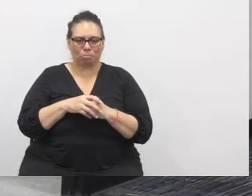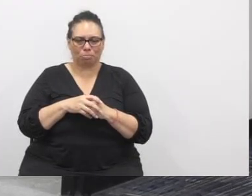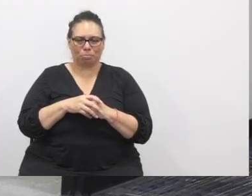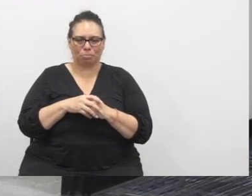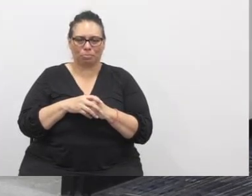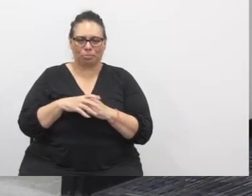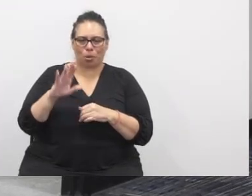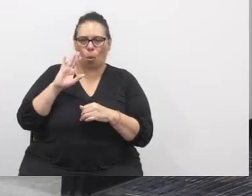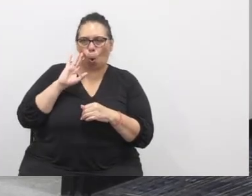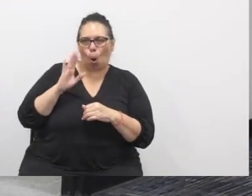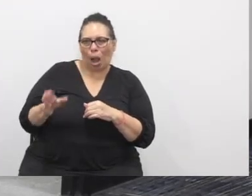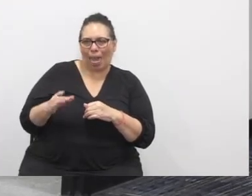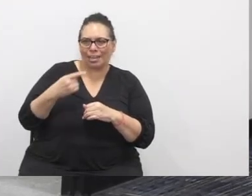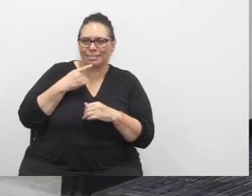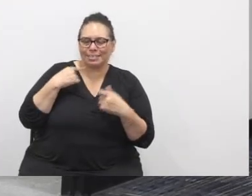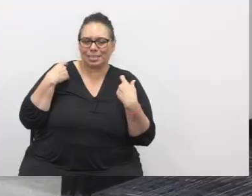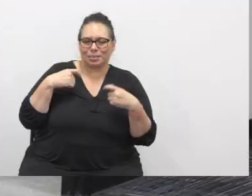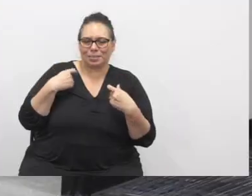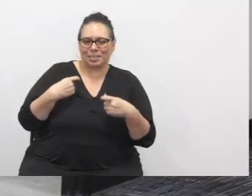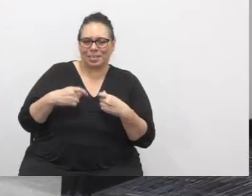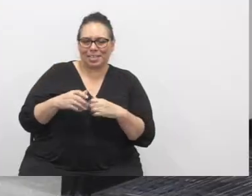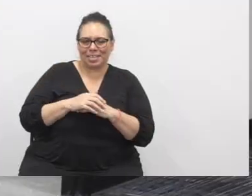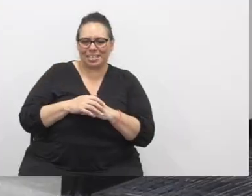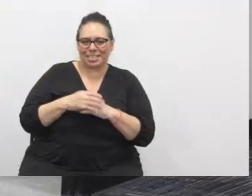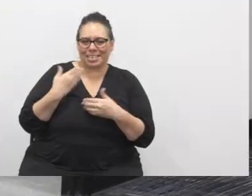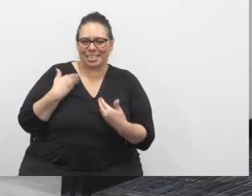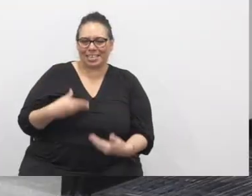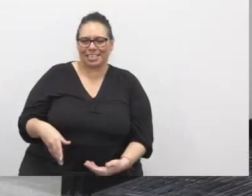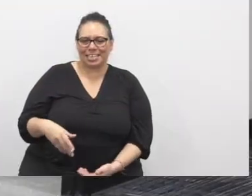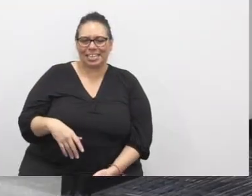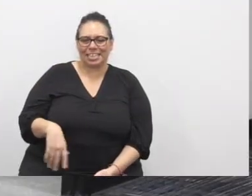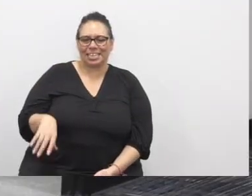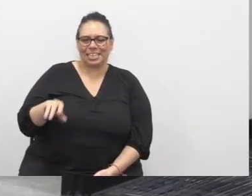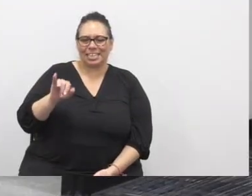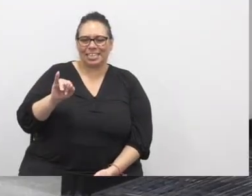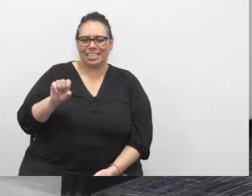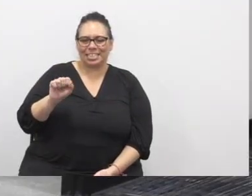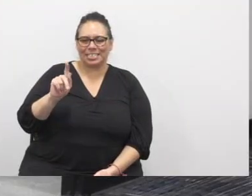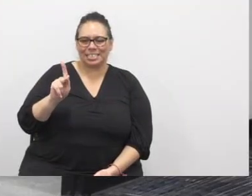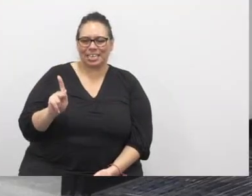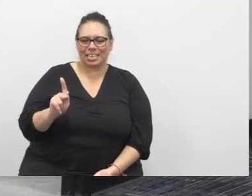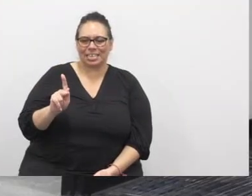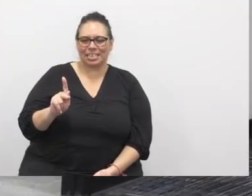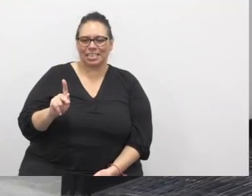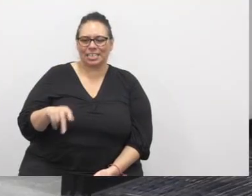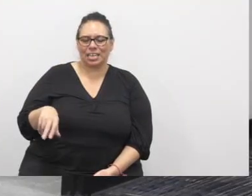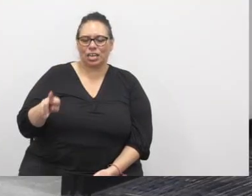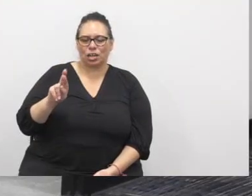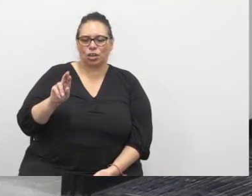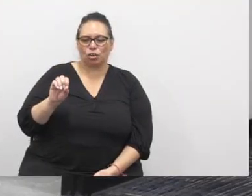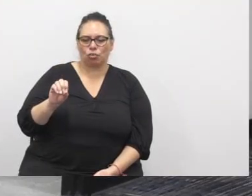(Isaick speaking Spanish) My name is Isaick Rodriguez-Garcia. I represent the AIMS academy pathway